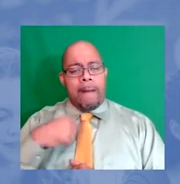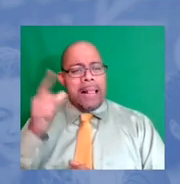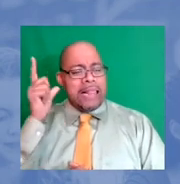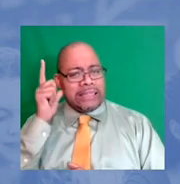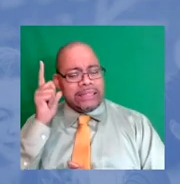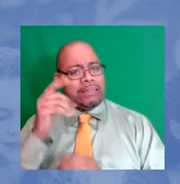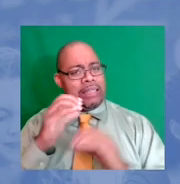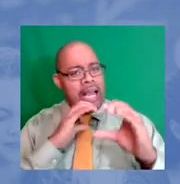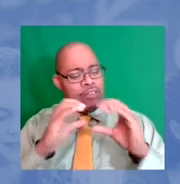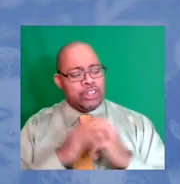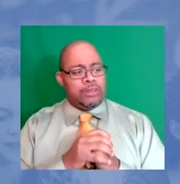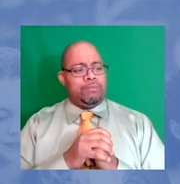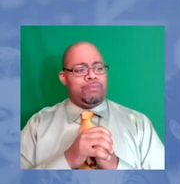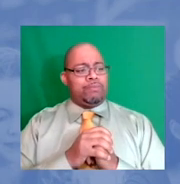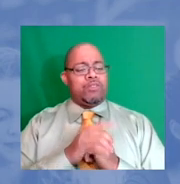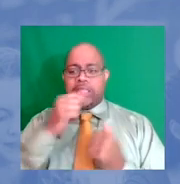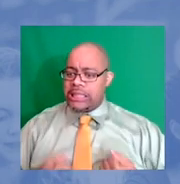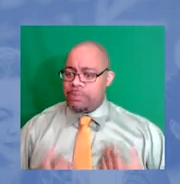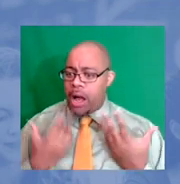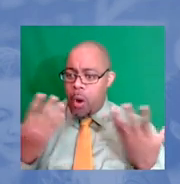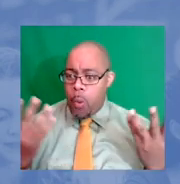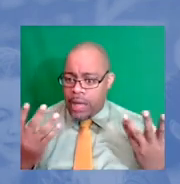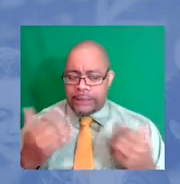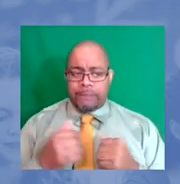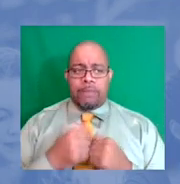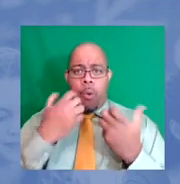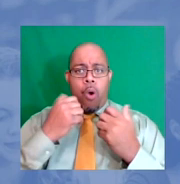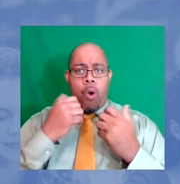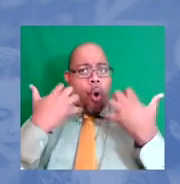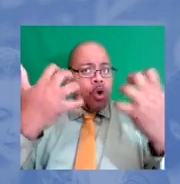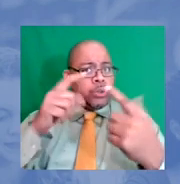WHAT'S SO INSPIRING TO ME AND I WANT THE AUDIENCE TO PICK UP ON IS THESE ARE DISTRICTS THAT